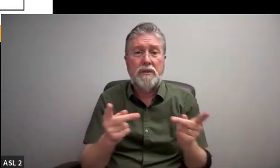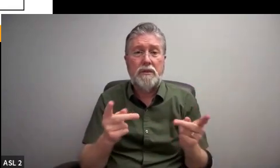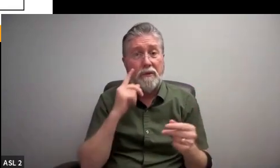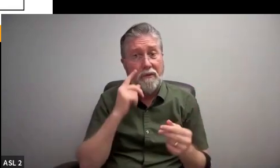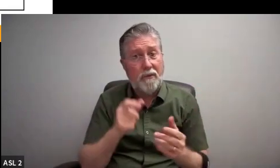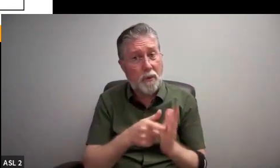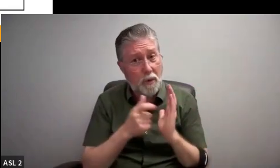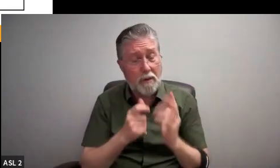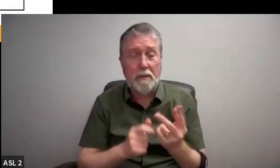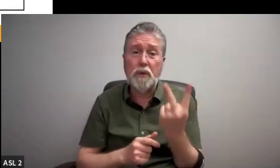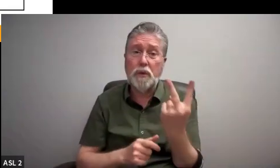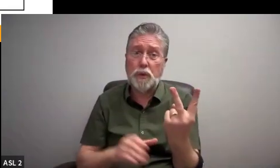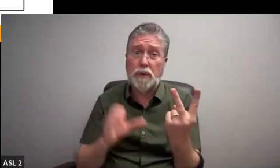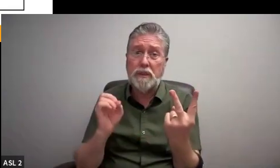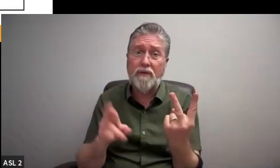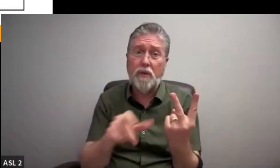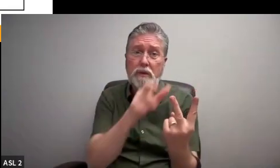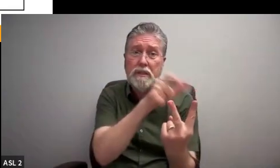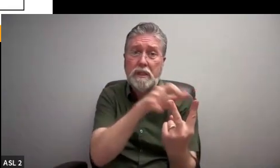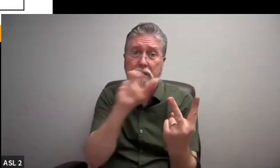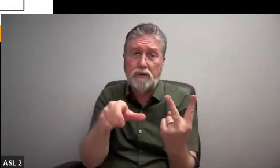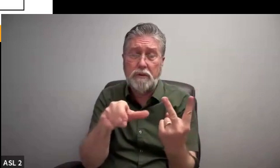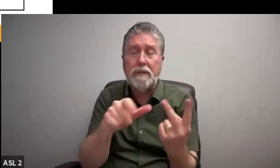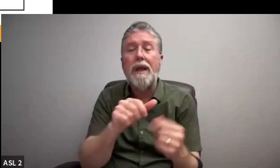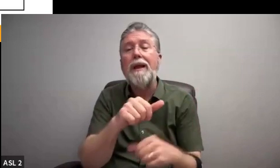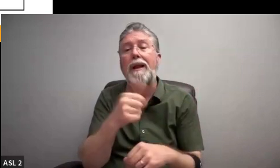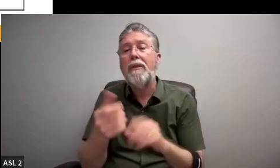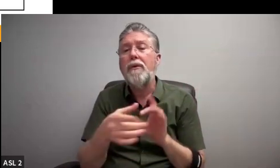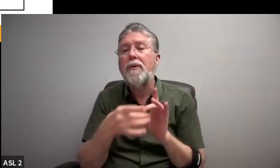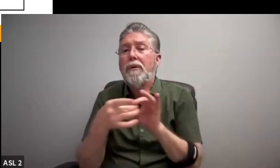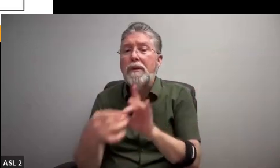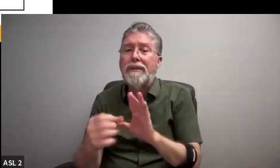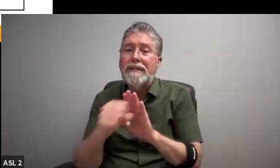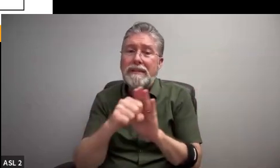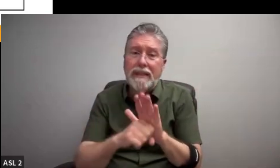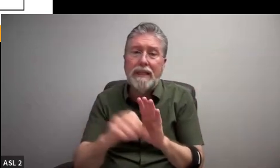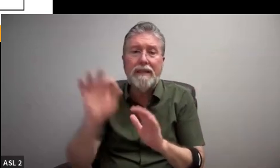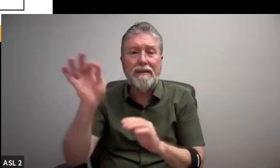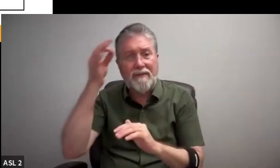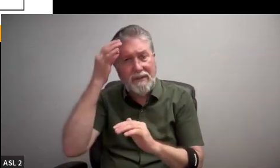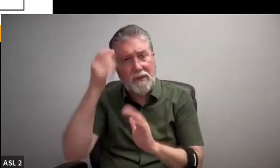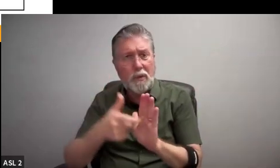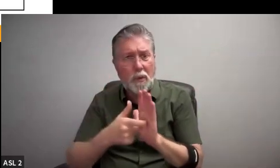sections as well as comply with other relevant state and federal requirements. They also will